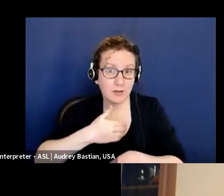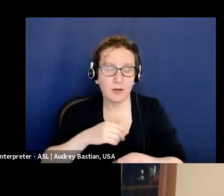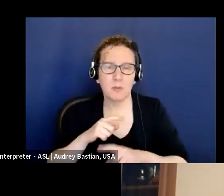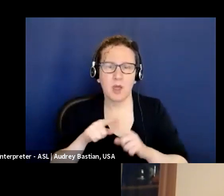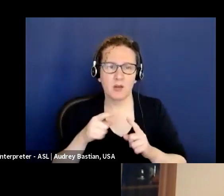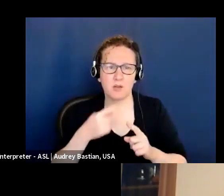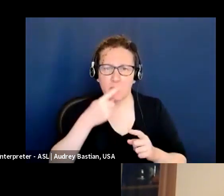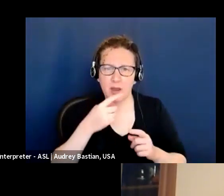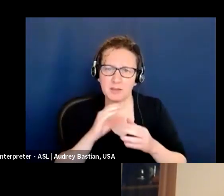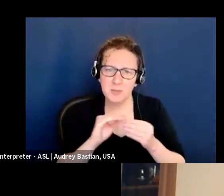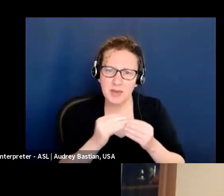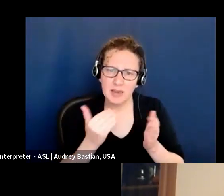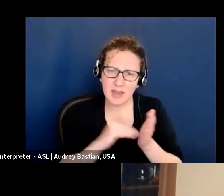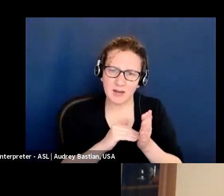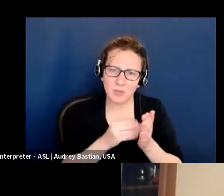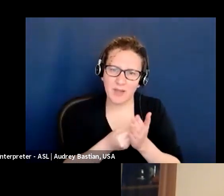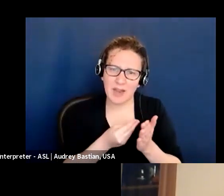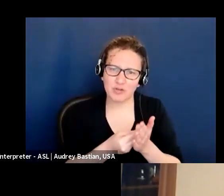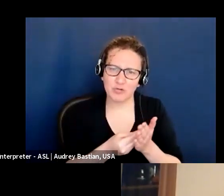again if you haven’t already? Or if not, then if I can